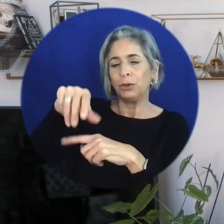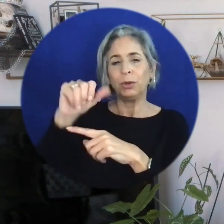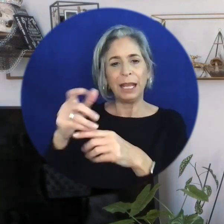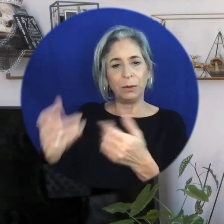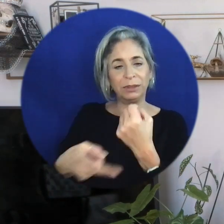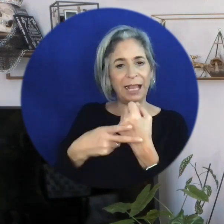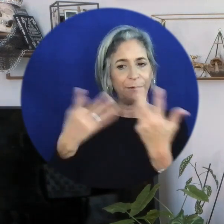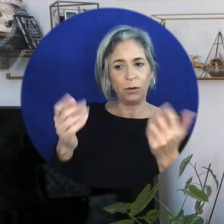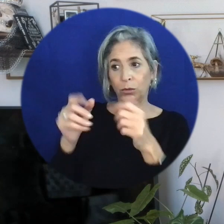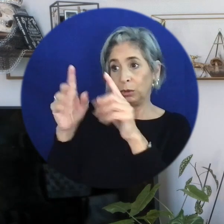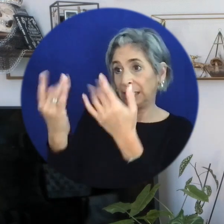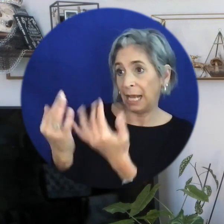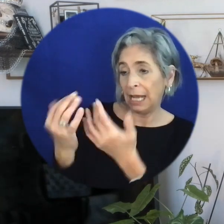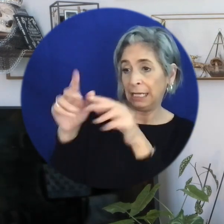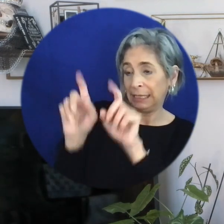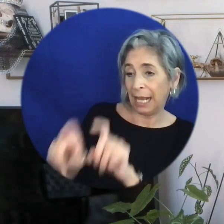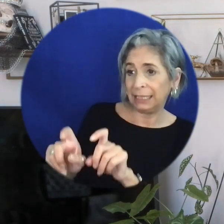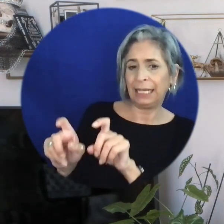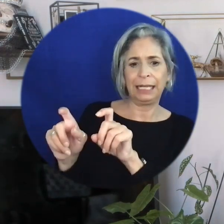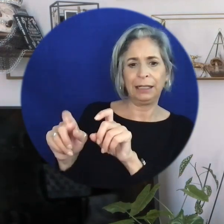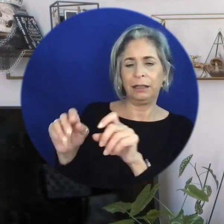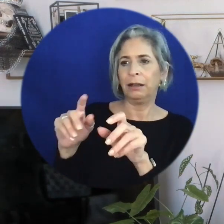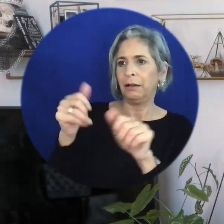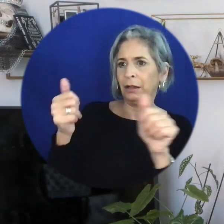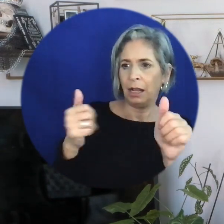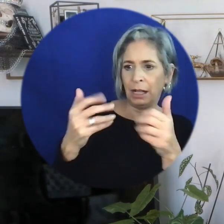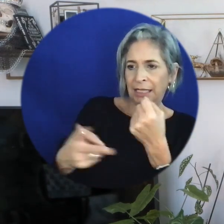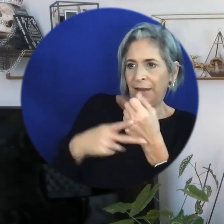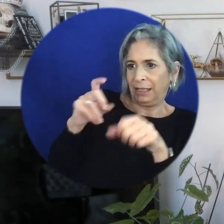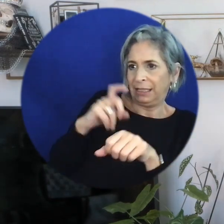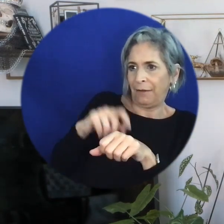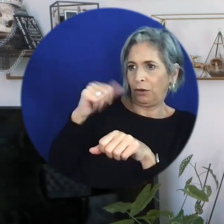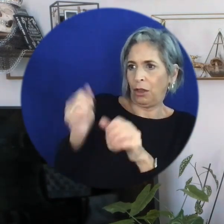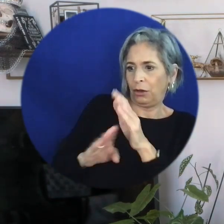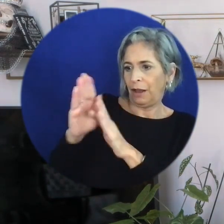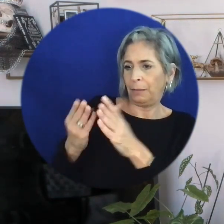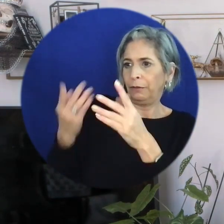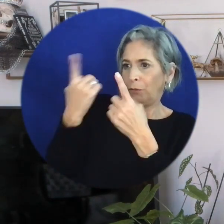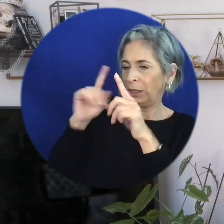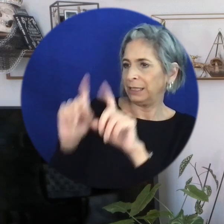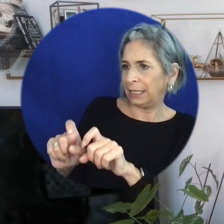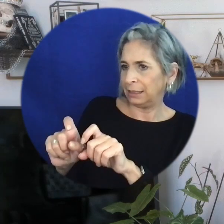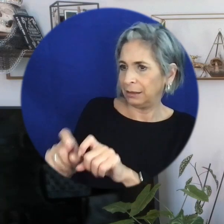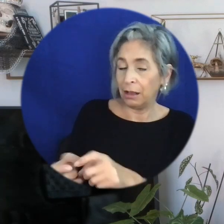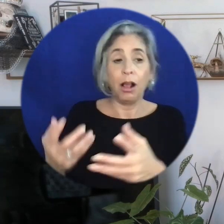of time QA will save waiting to test, and the value of reallocating that time per developer to other tasks.